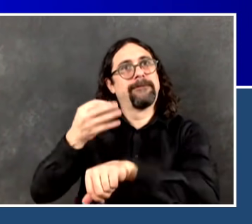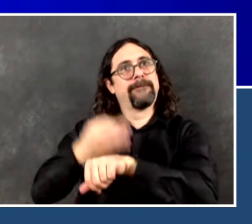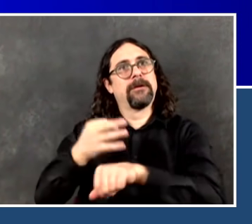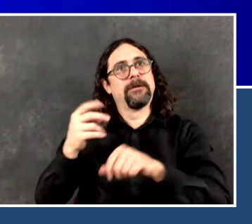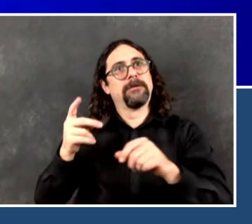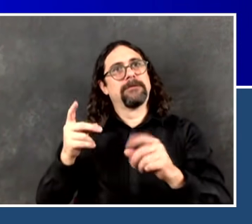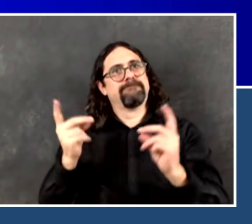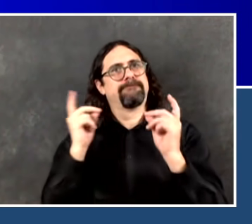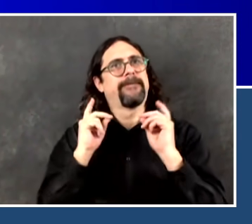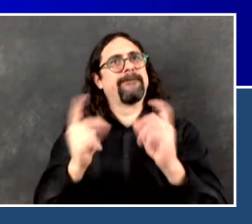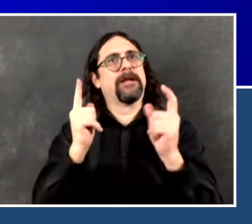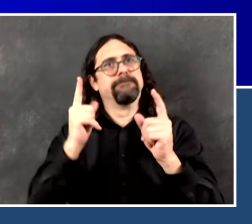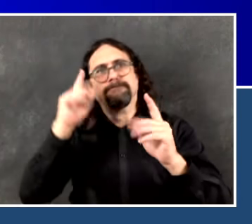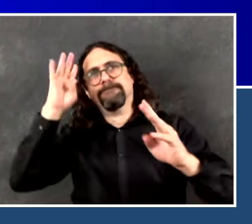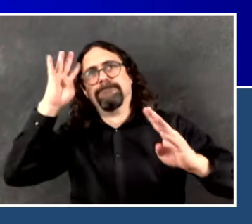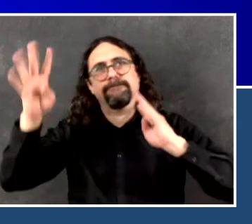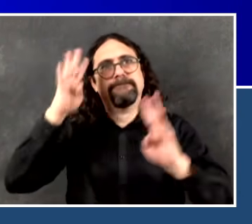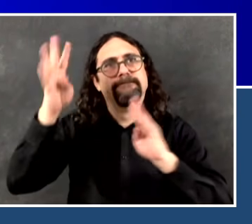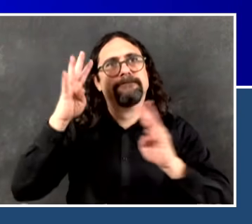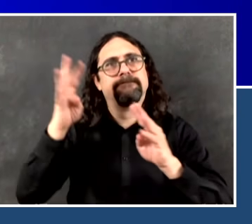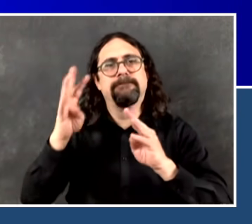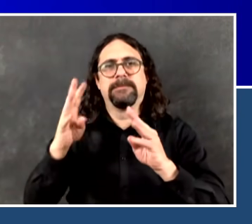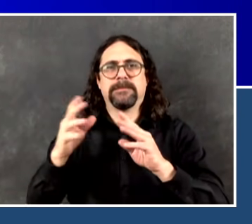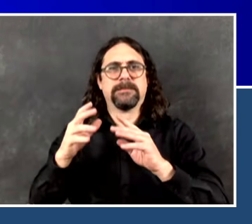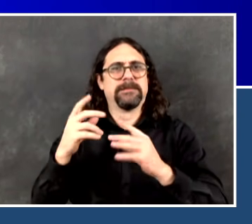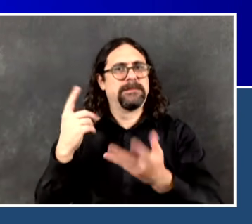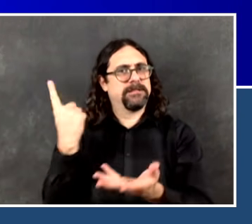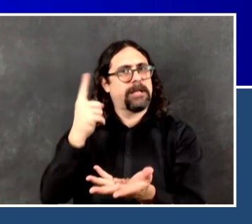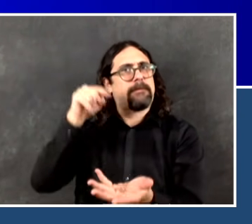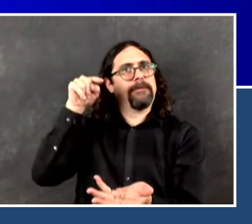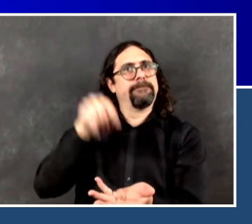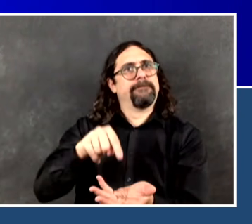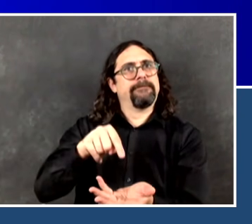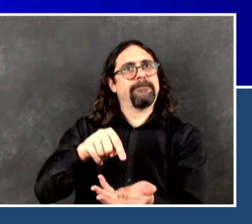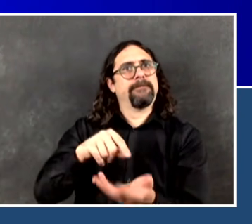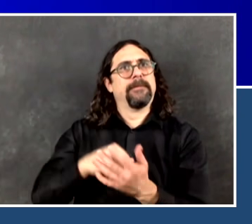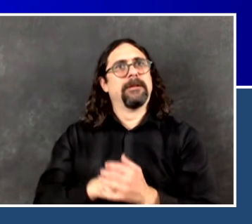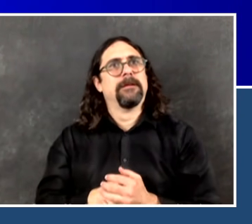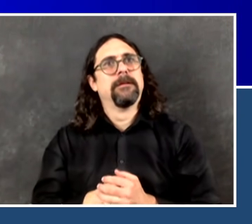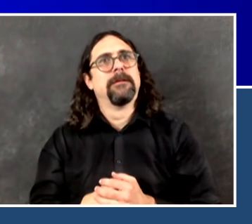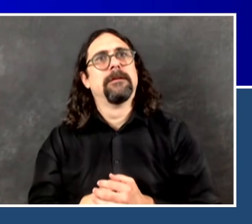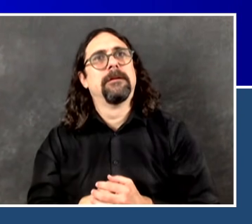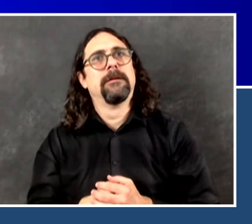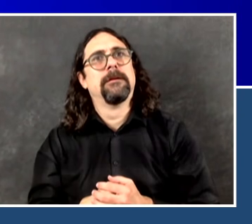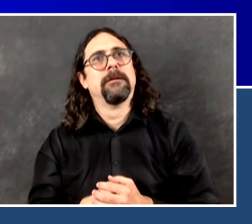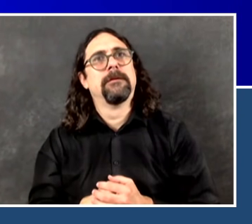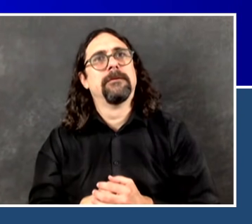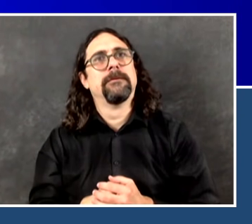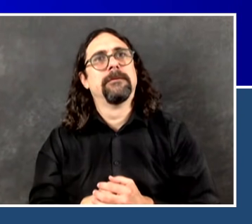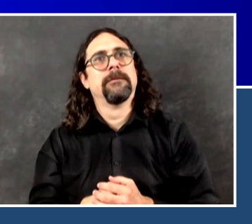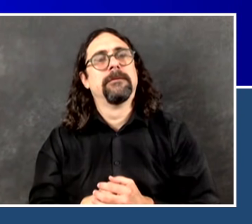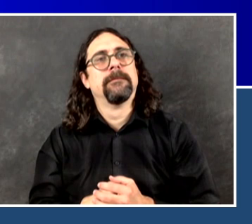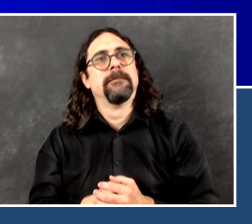IMMEDIATE PRODUCT TO FRAME OUR WORK. THEYRE' ERVY TALENTED BUT I'M